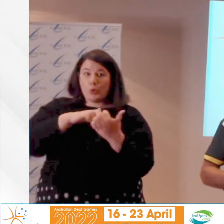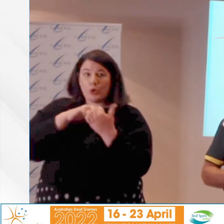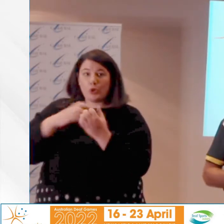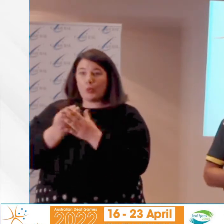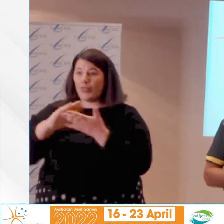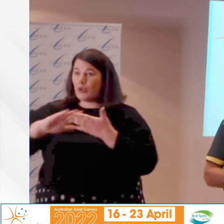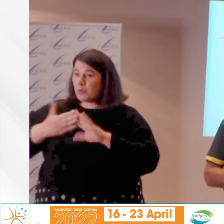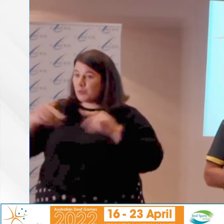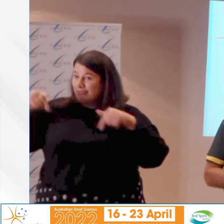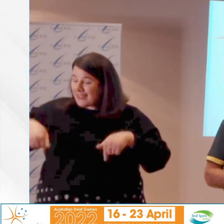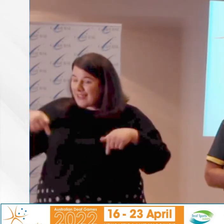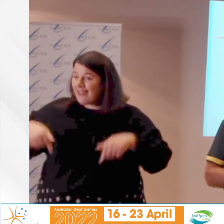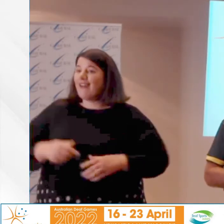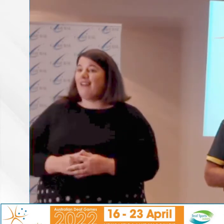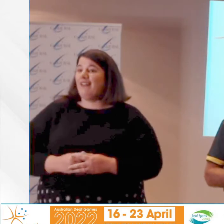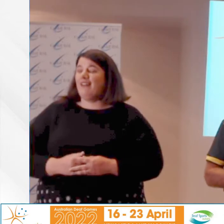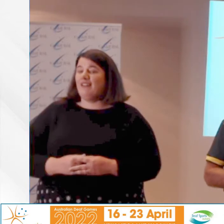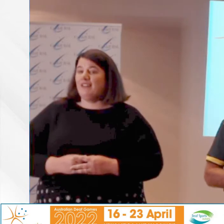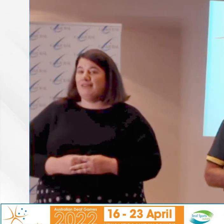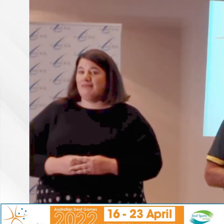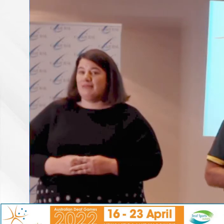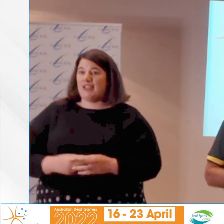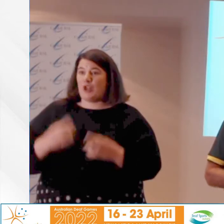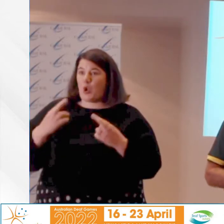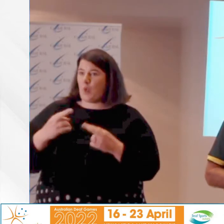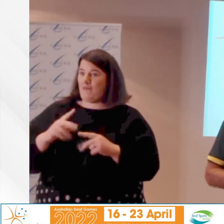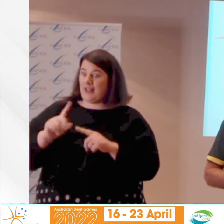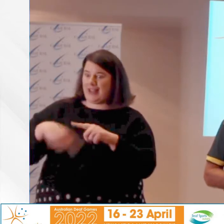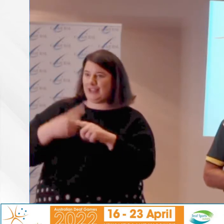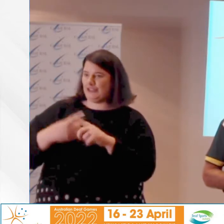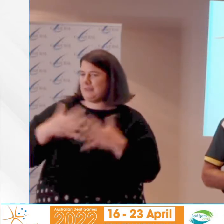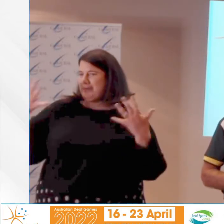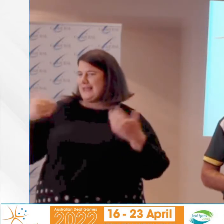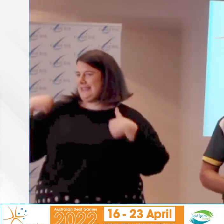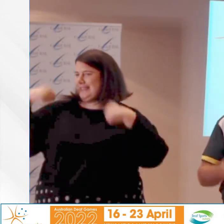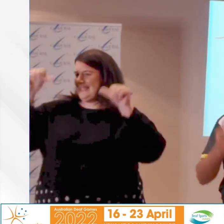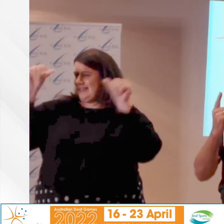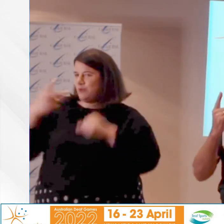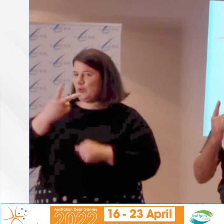and uh hopefully making a magnificent successful event for 2022 one year away